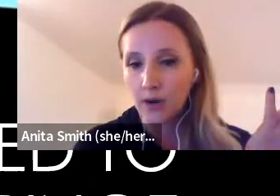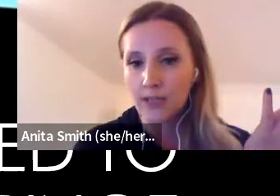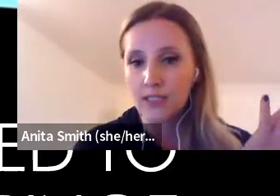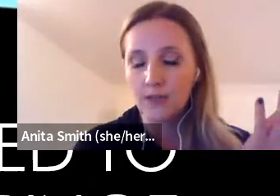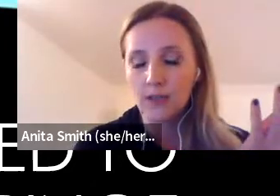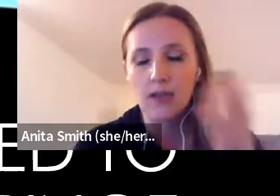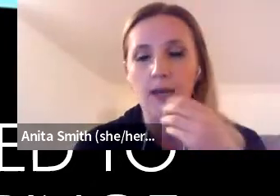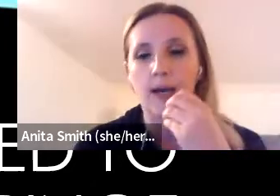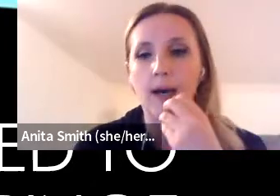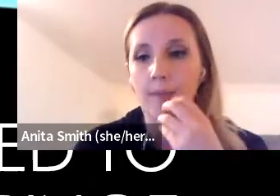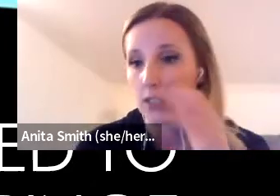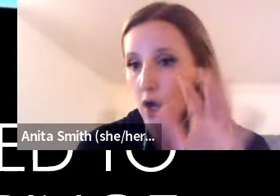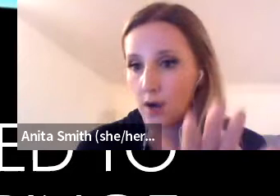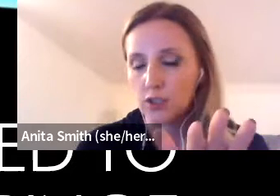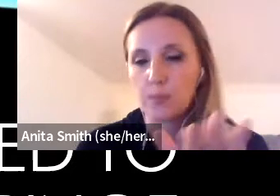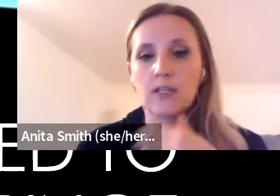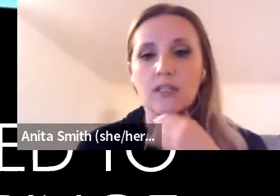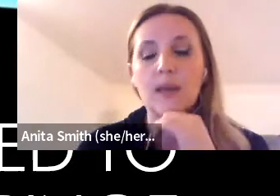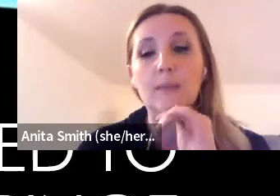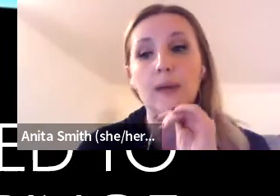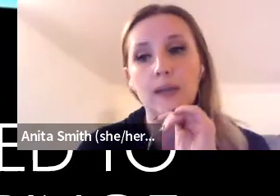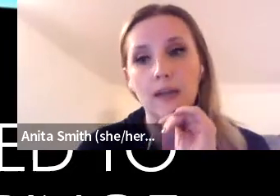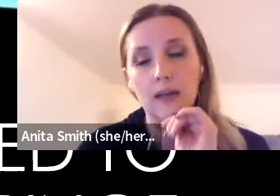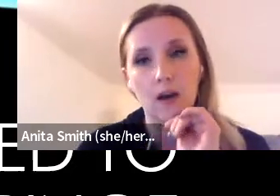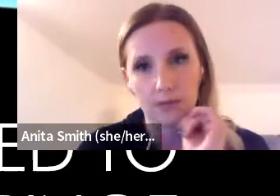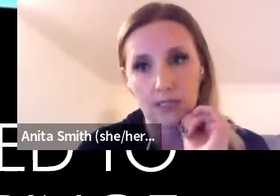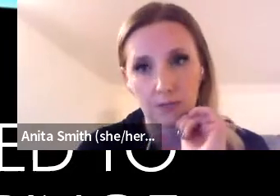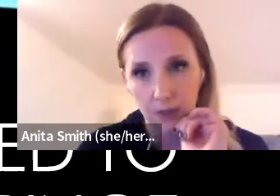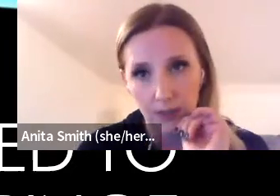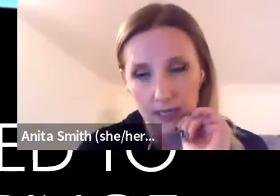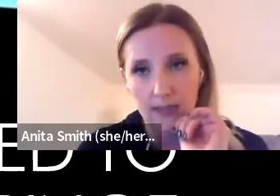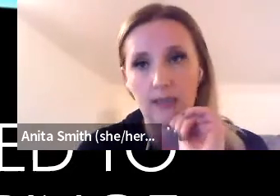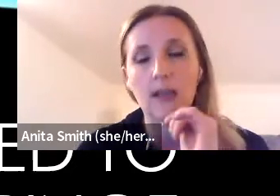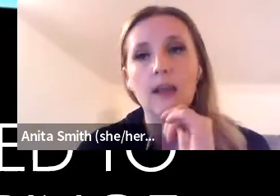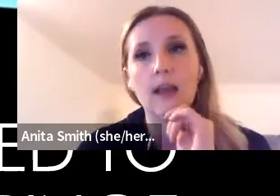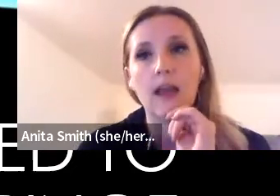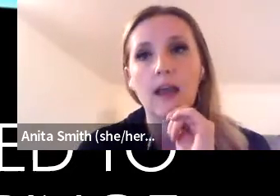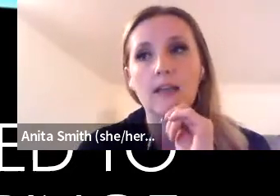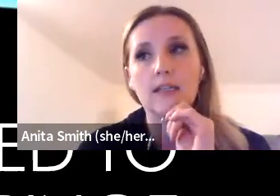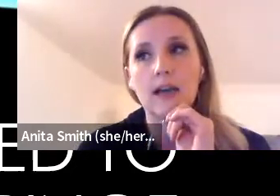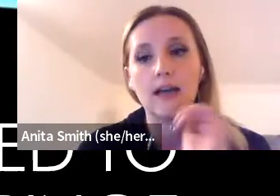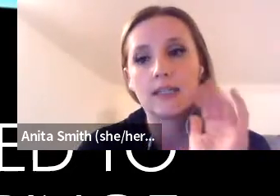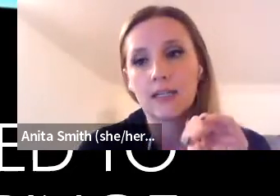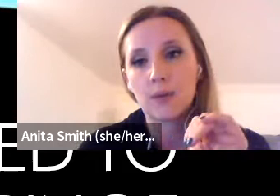at our festival. It's optional to participate but it often is very well attended and it takes place